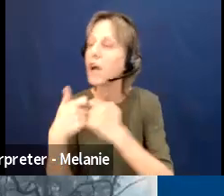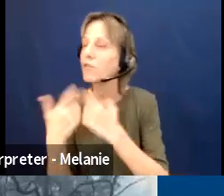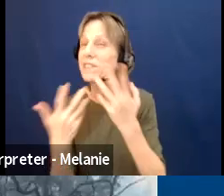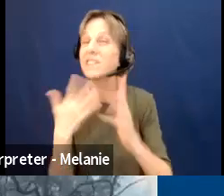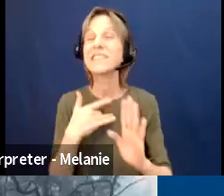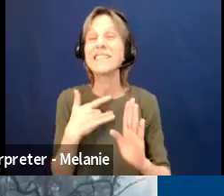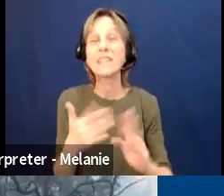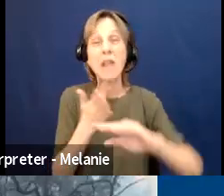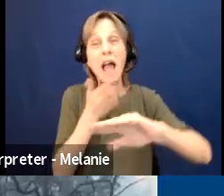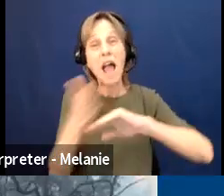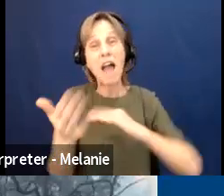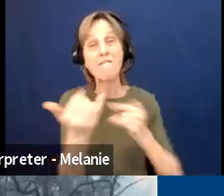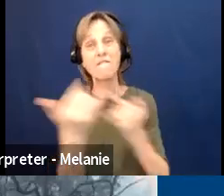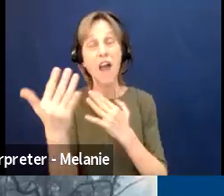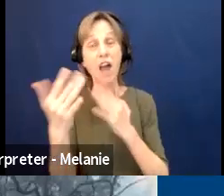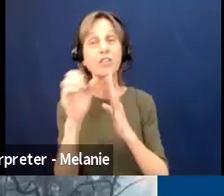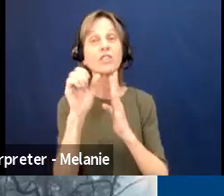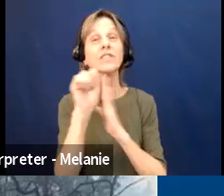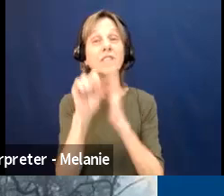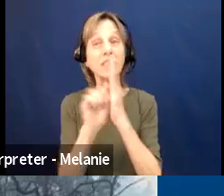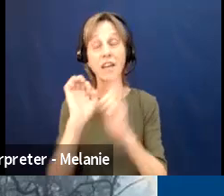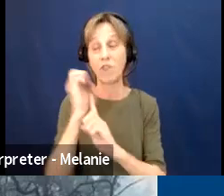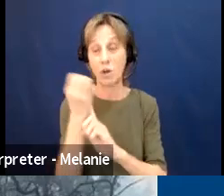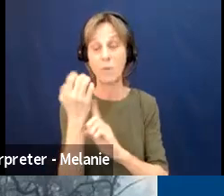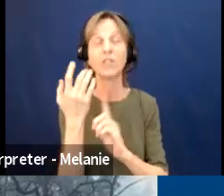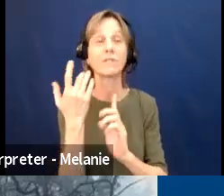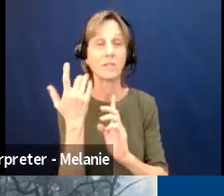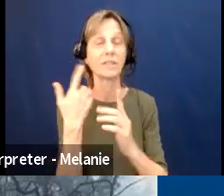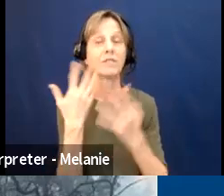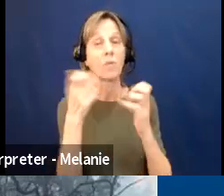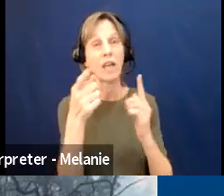environmental law requires you to properly deal with potentially asbestos containing materials